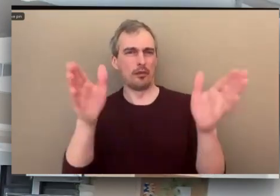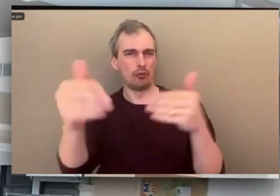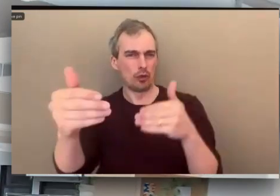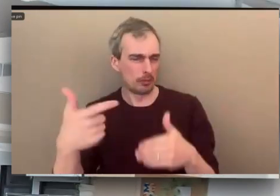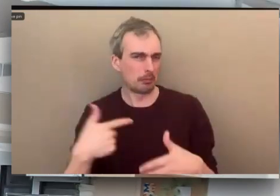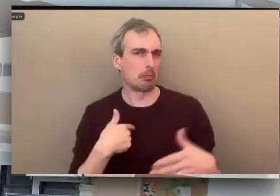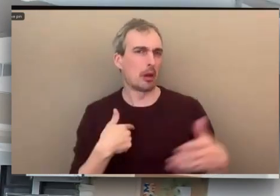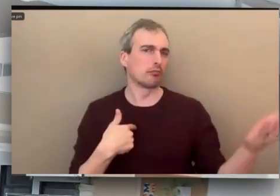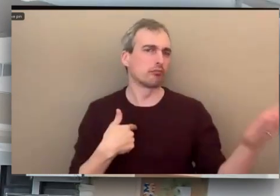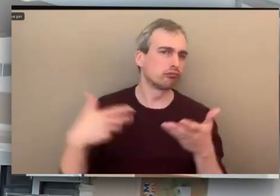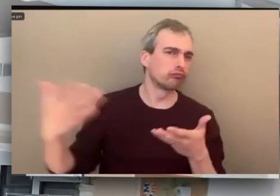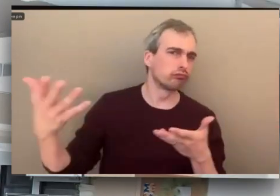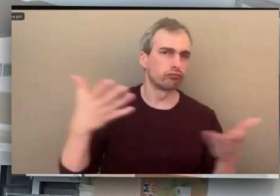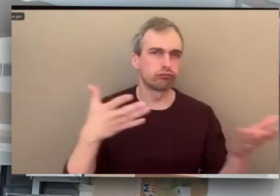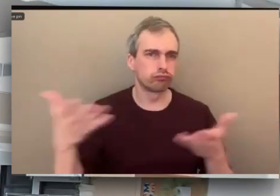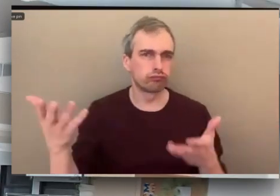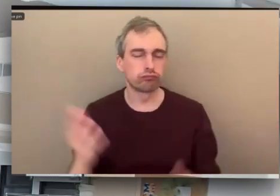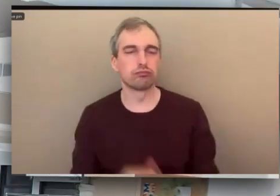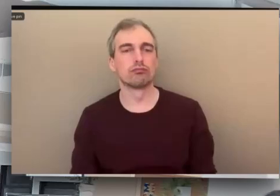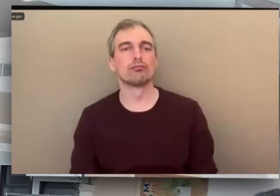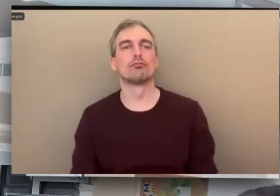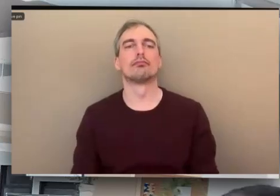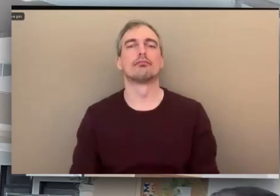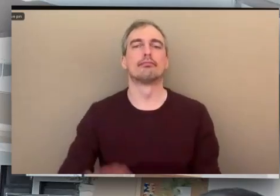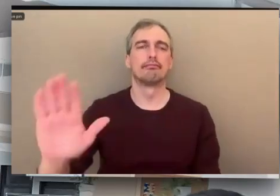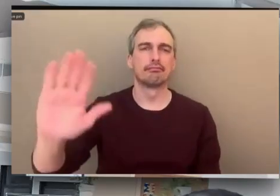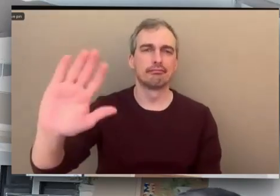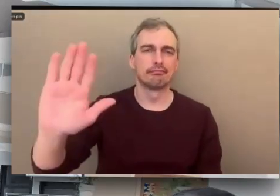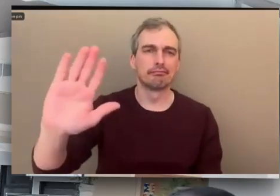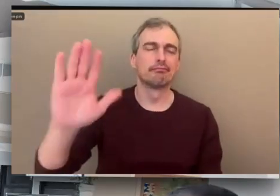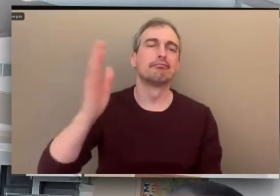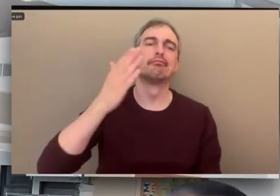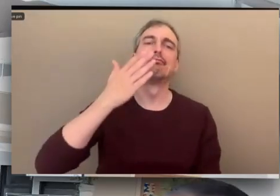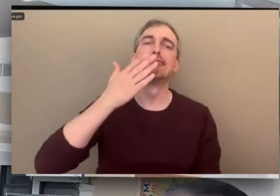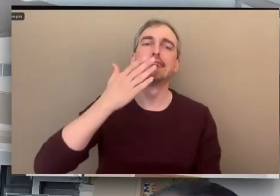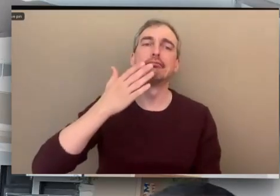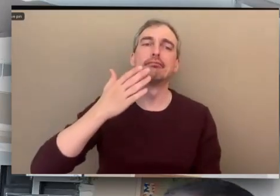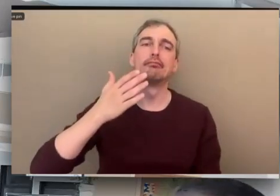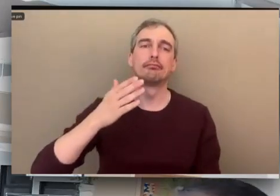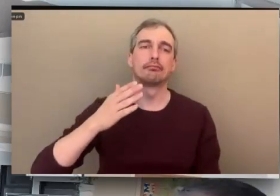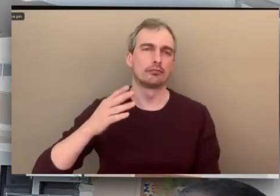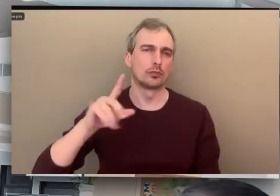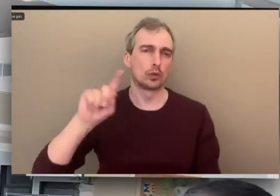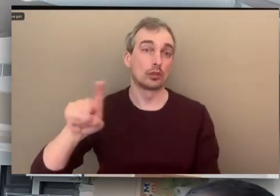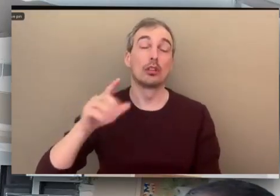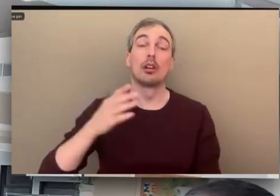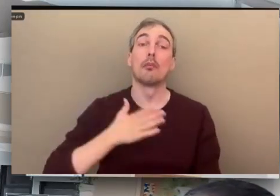Hi. Thank you for the presentation. My name is Pawel. I have an open-ended question.